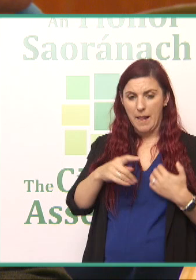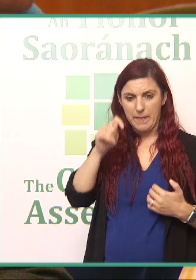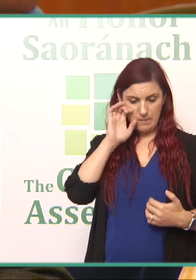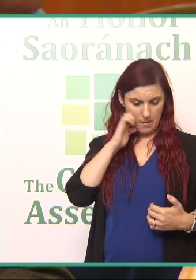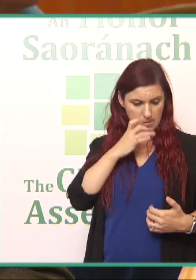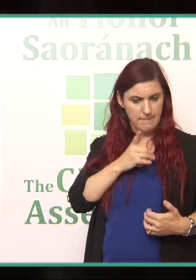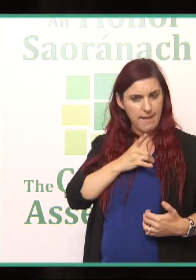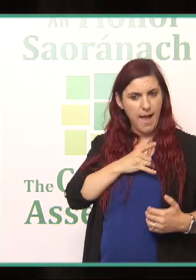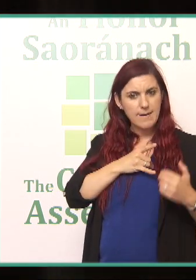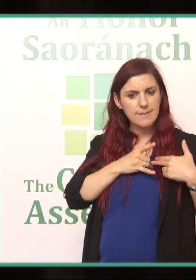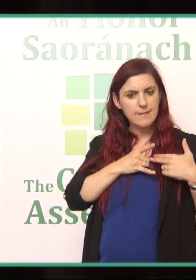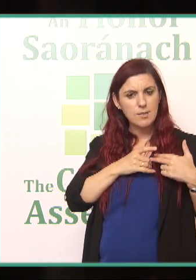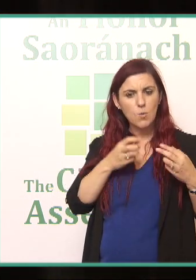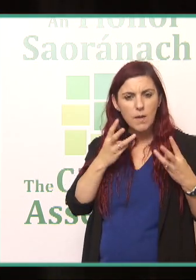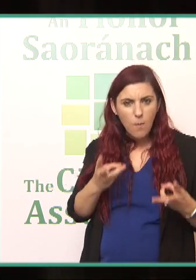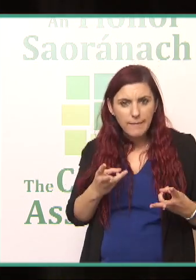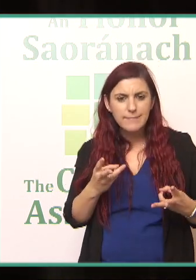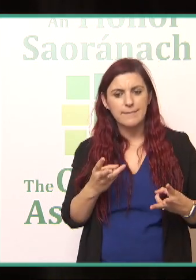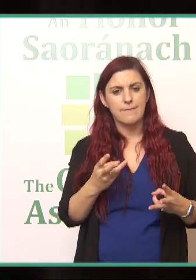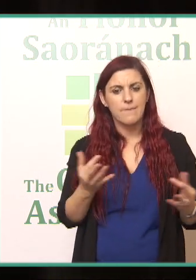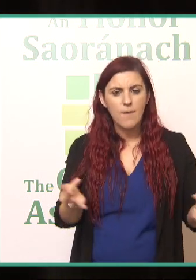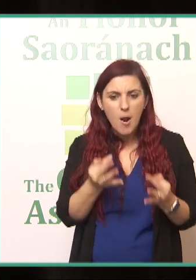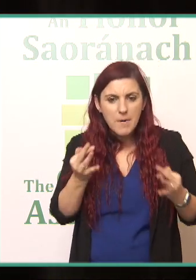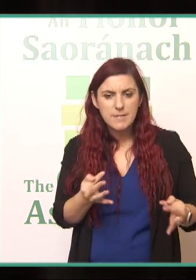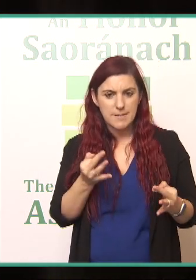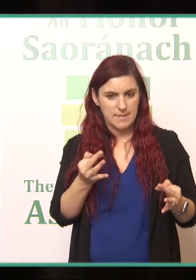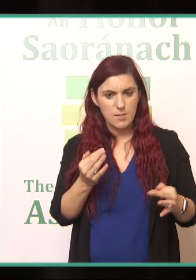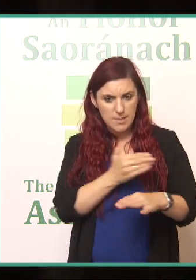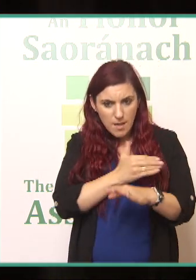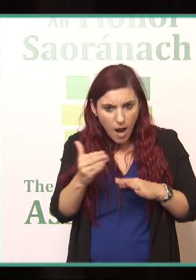so we want Farmers to farm for biodiversity it's about the pocket the business the head the advice